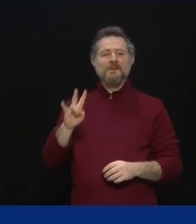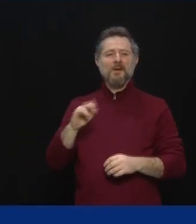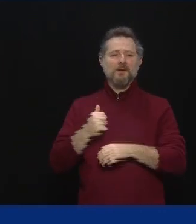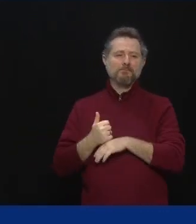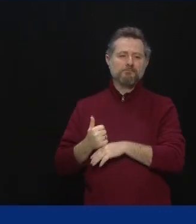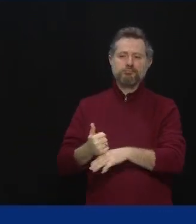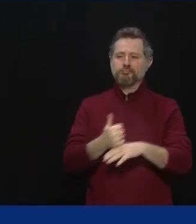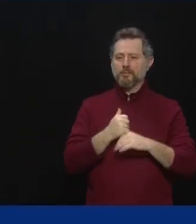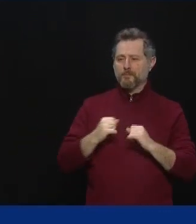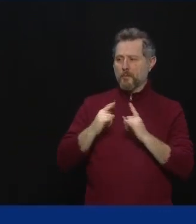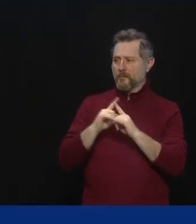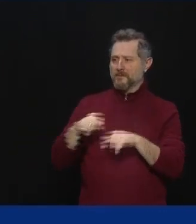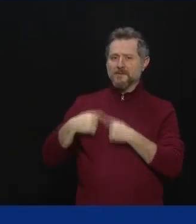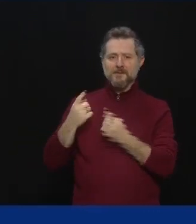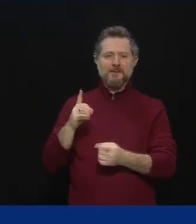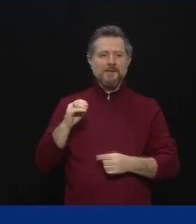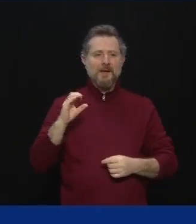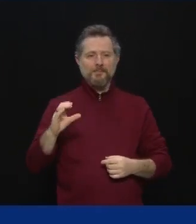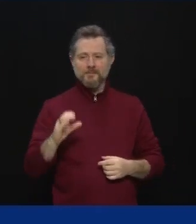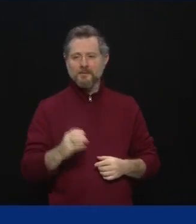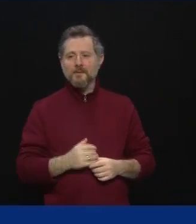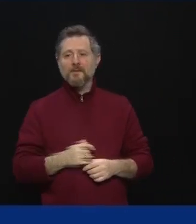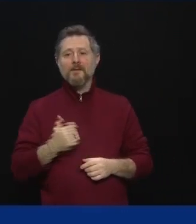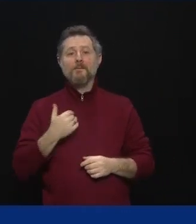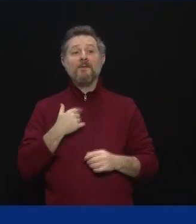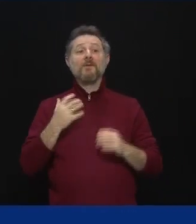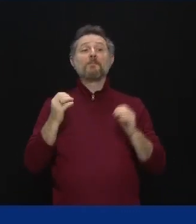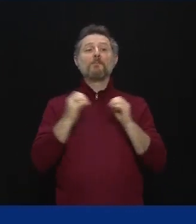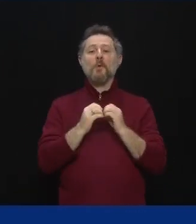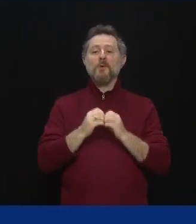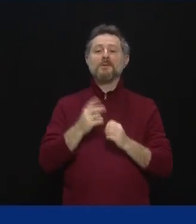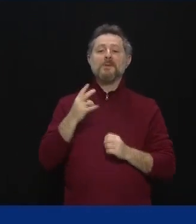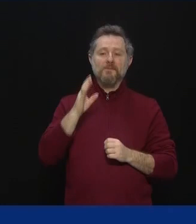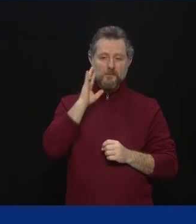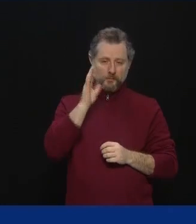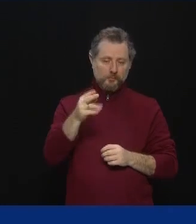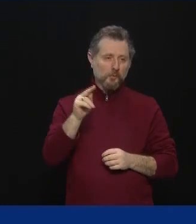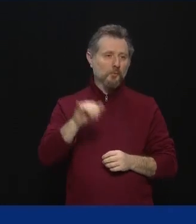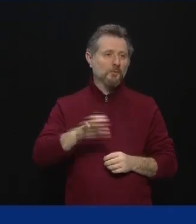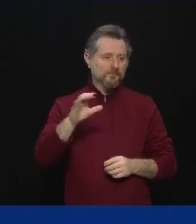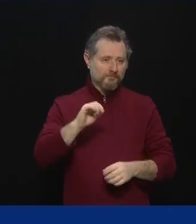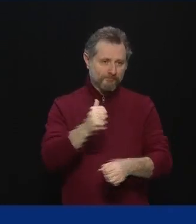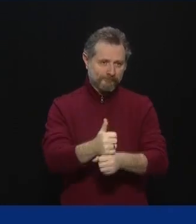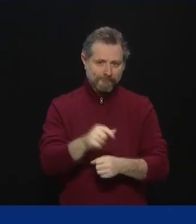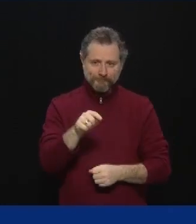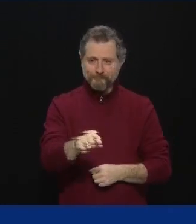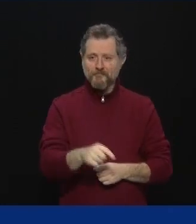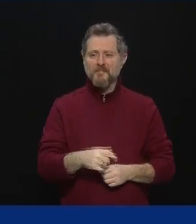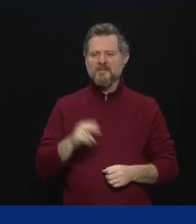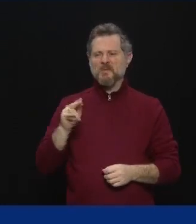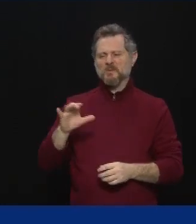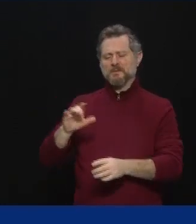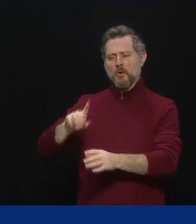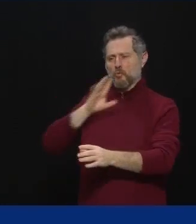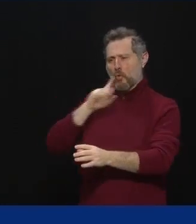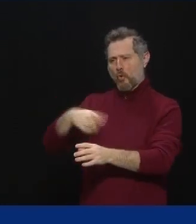CENTER, AT A SCHOOL. WE'VE HAD OVER 37 NEW POP-UPS JUST SINCE BEGINNING OF DECEMBER, AND WE HAVE 17 MORE